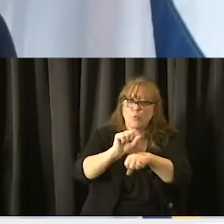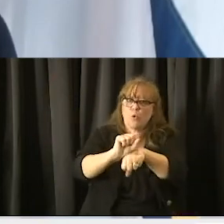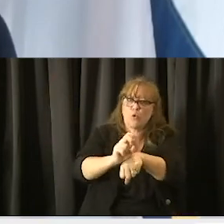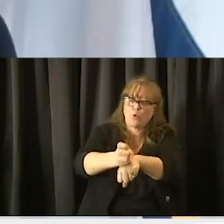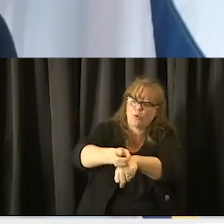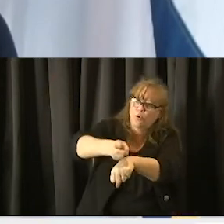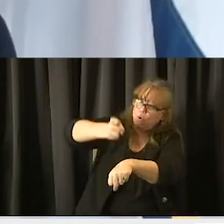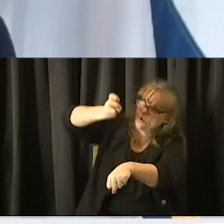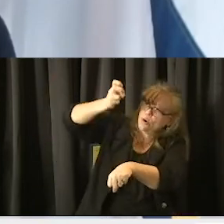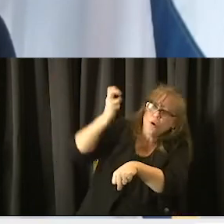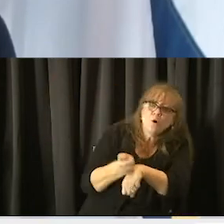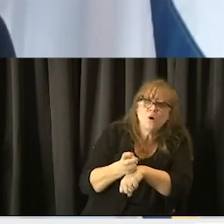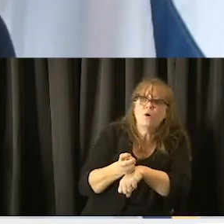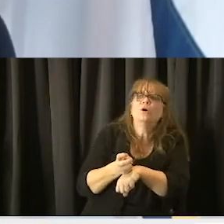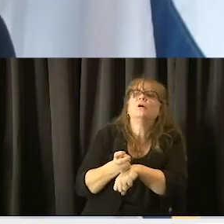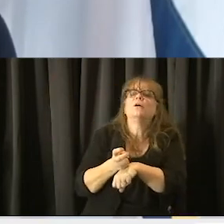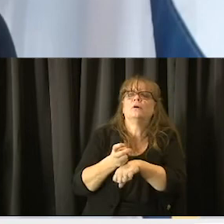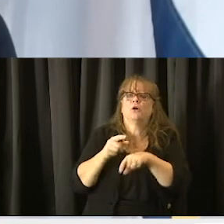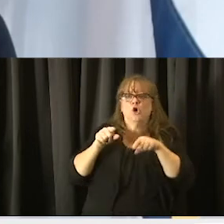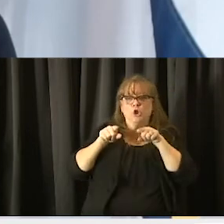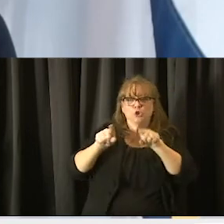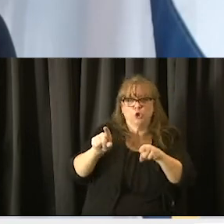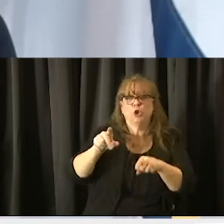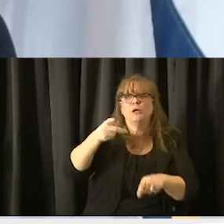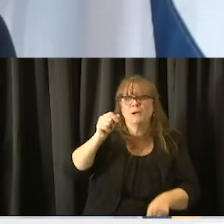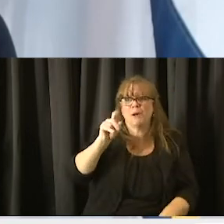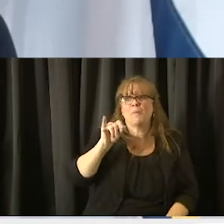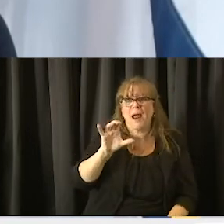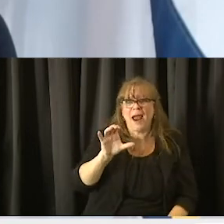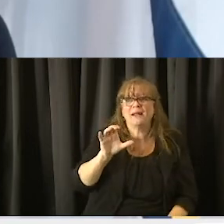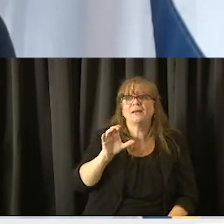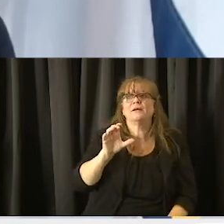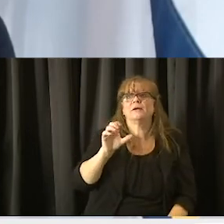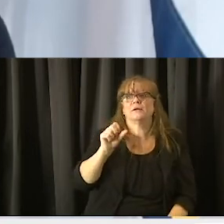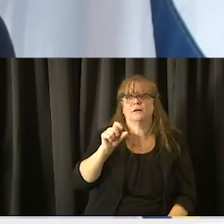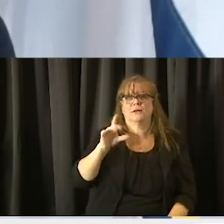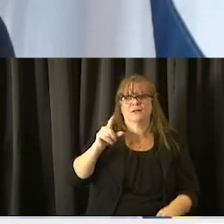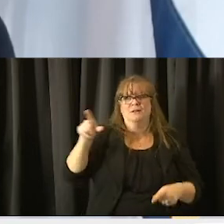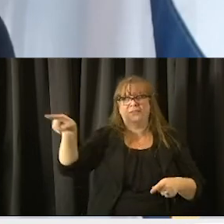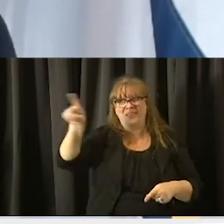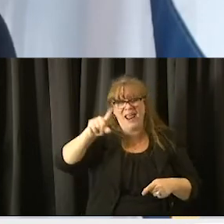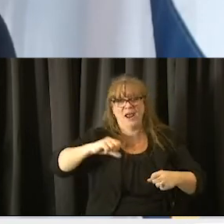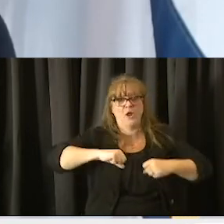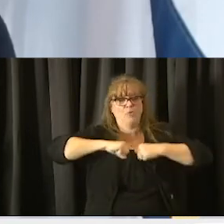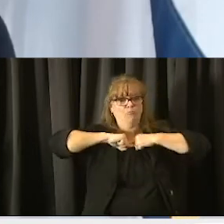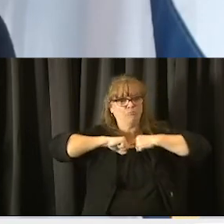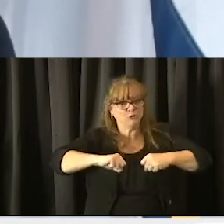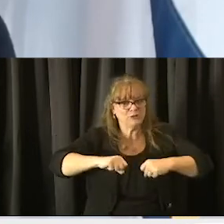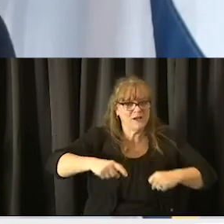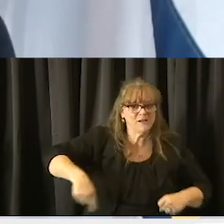health officials who have really been working extraordinarily hard during uh the first pandemic